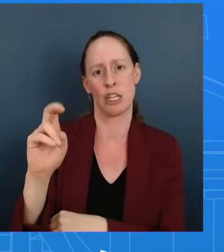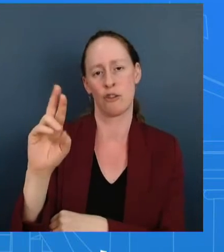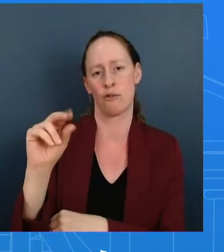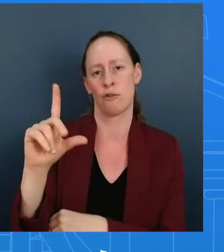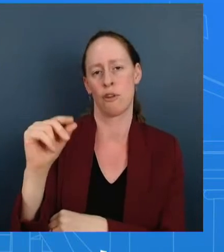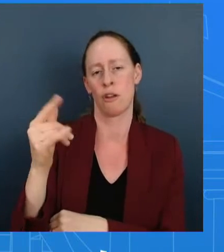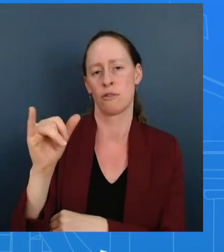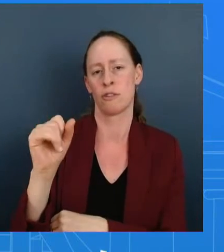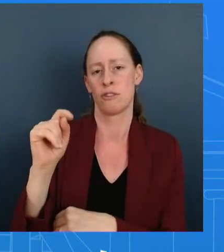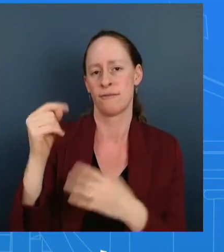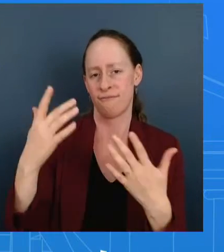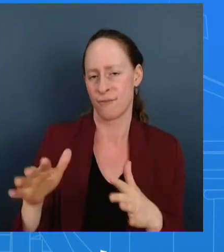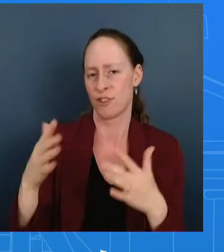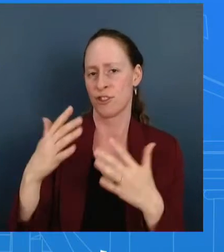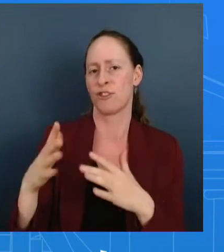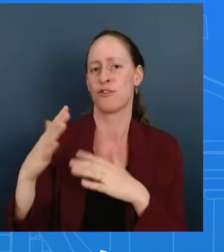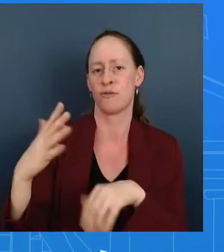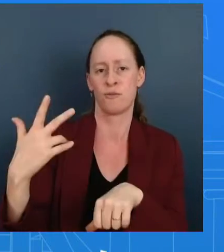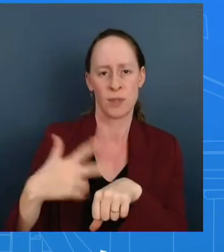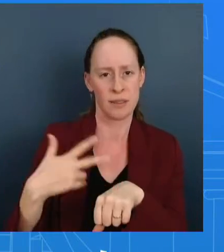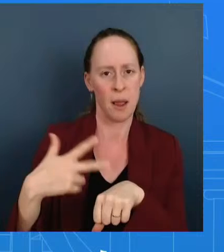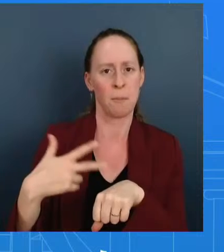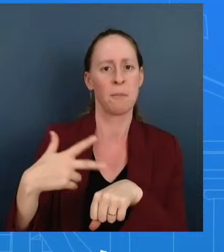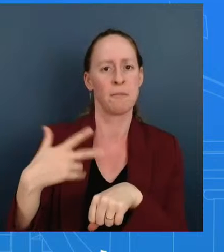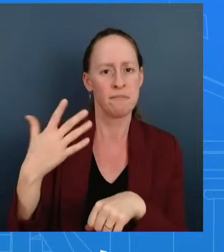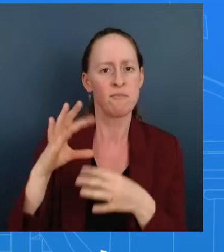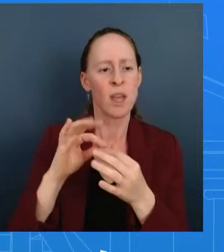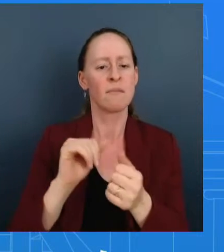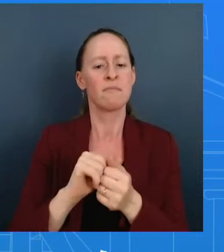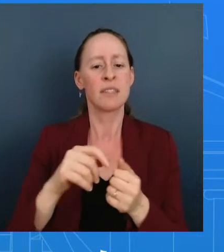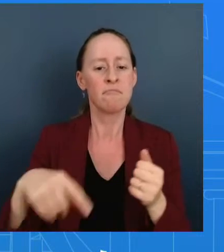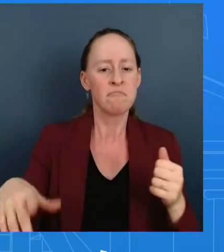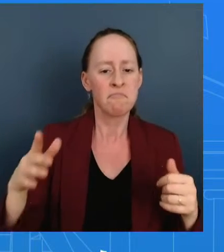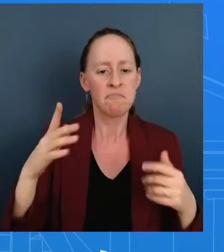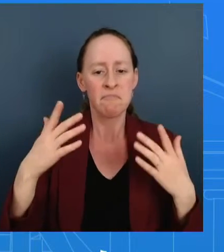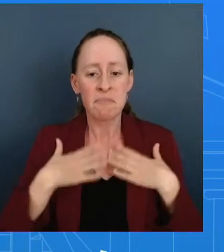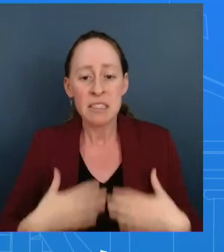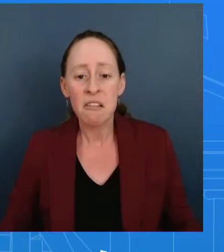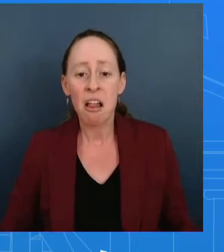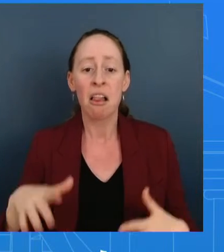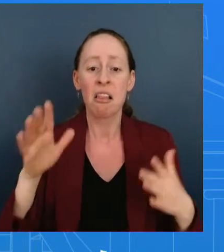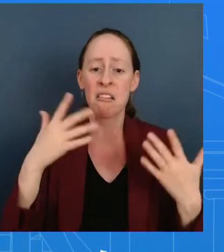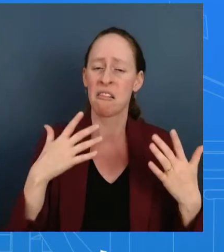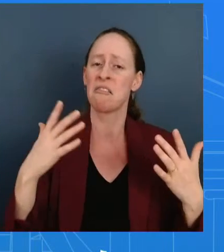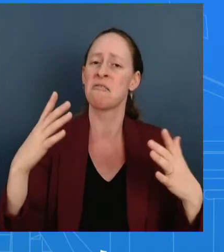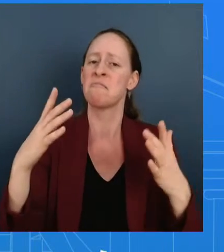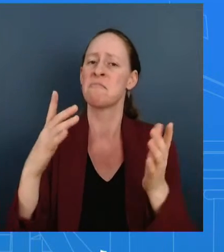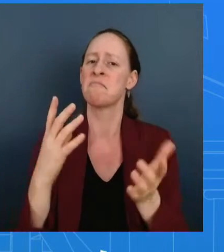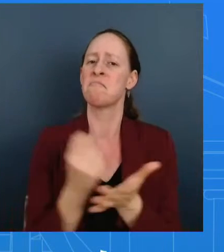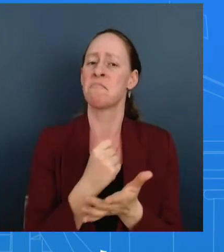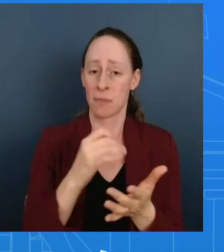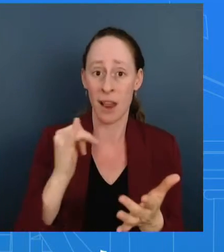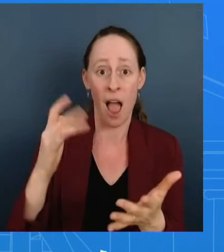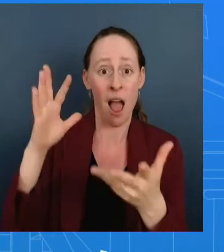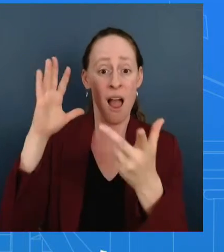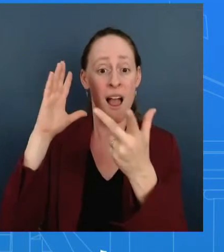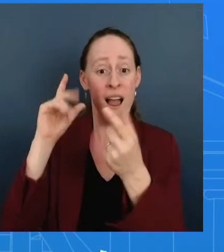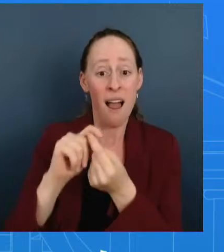Ms. Jean-Pierre: I'm just not -- I'm -- guys, I'm just not going to do that out of security reasons, out of privacy. It is -- it is not something that I'm going to do.